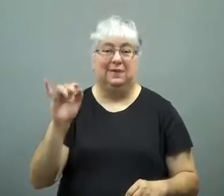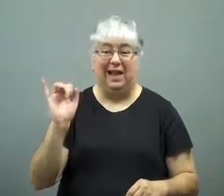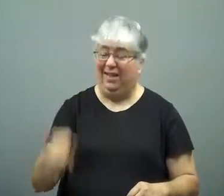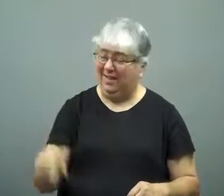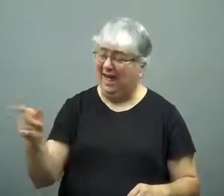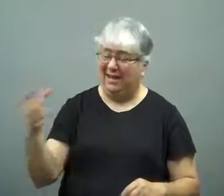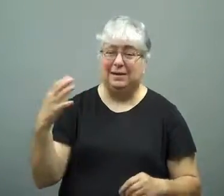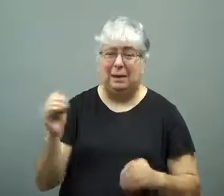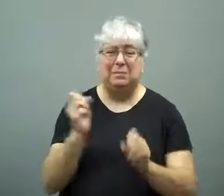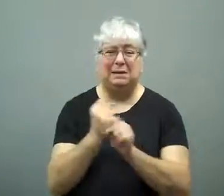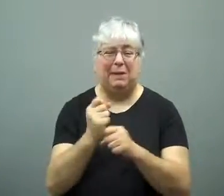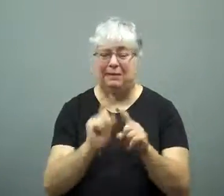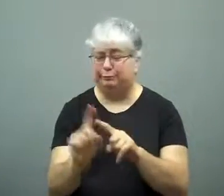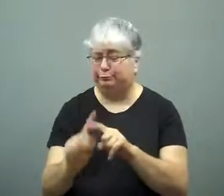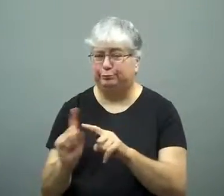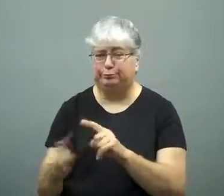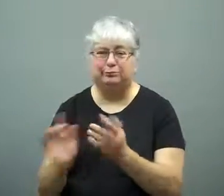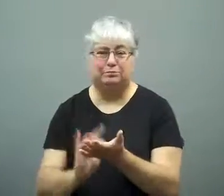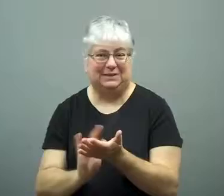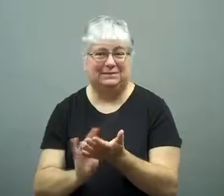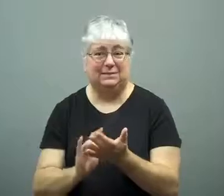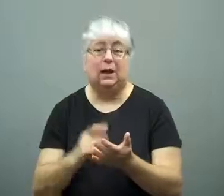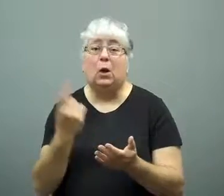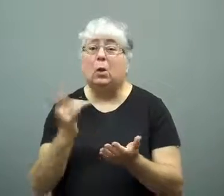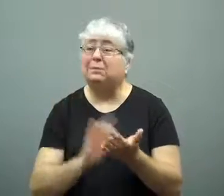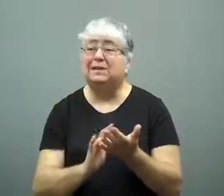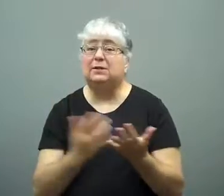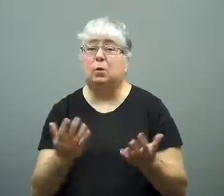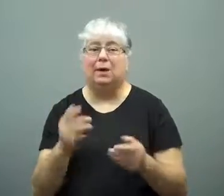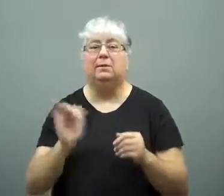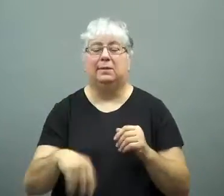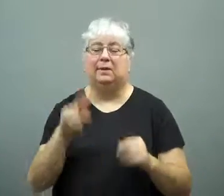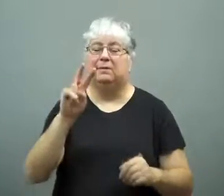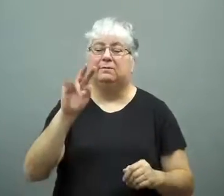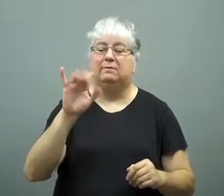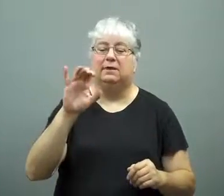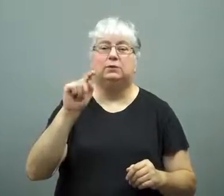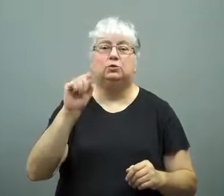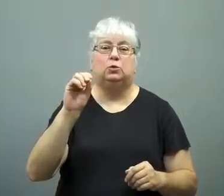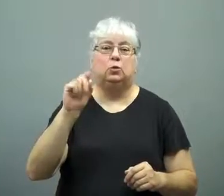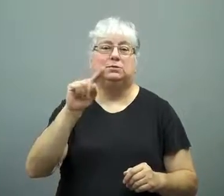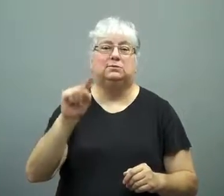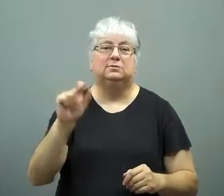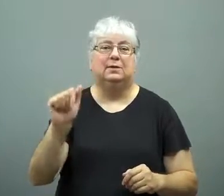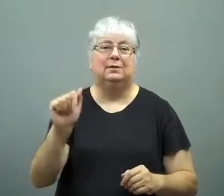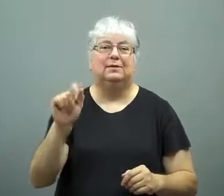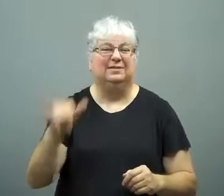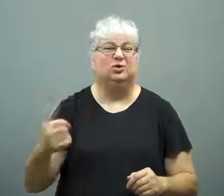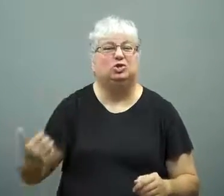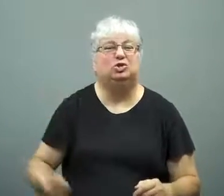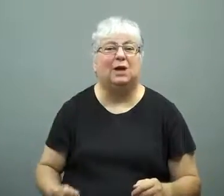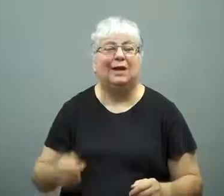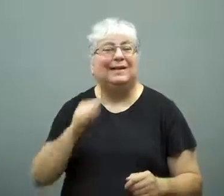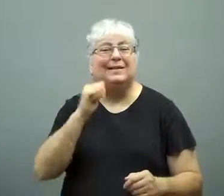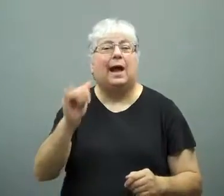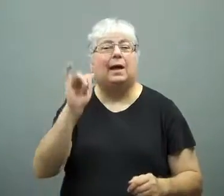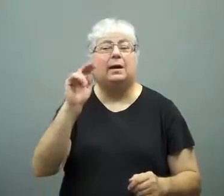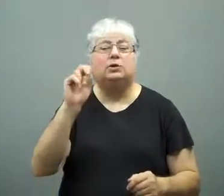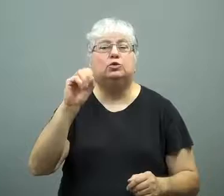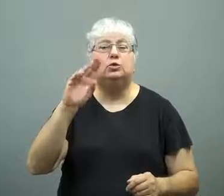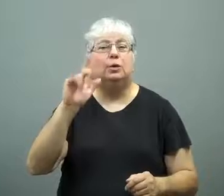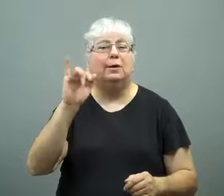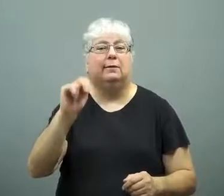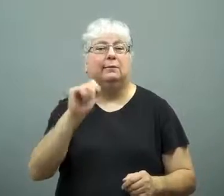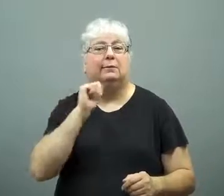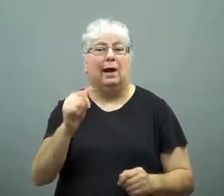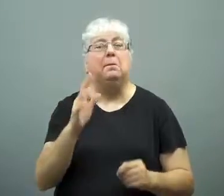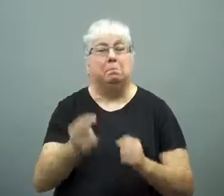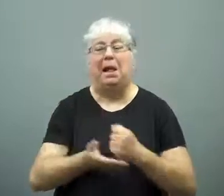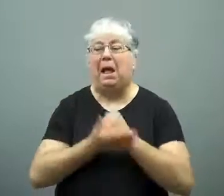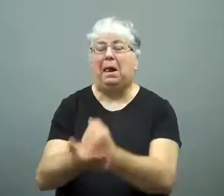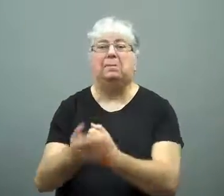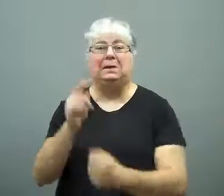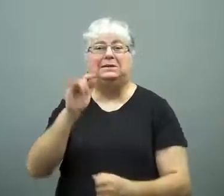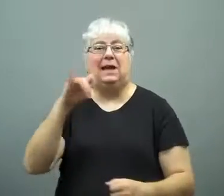It's a pharmaceutical company.